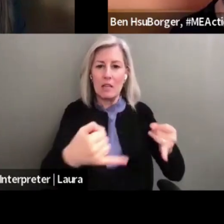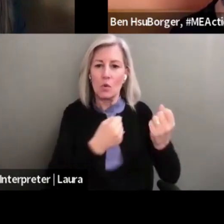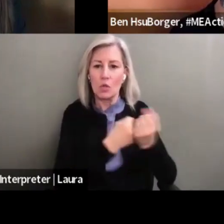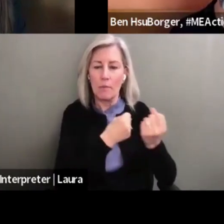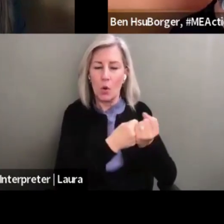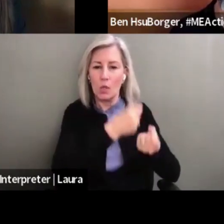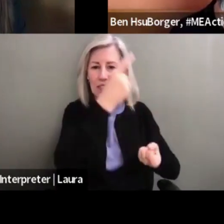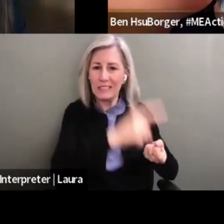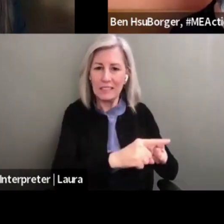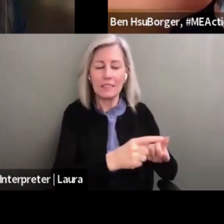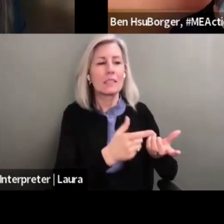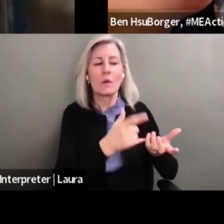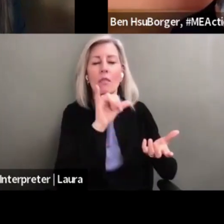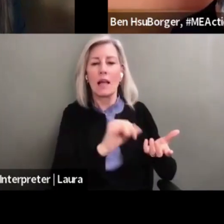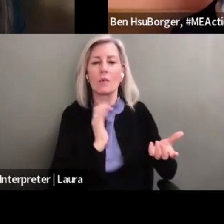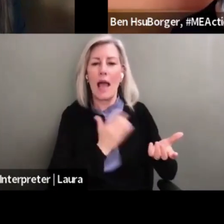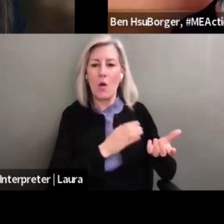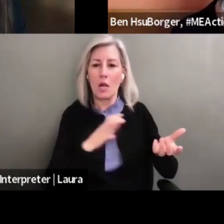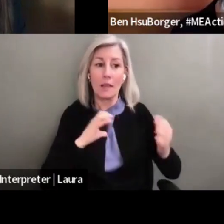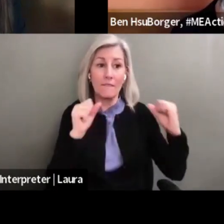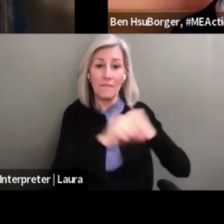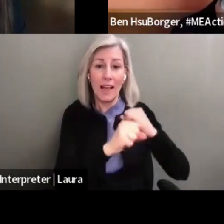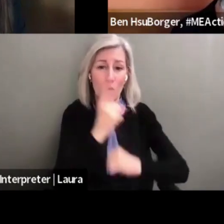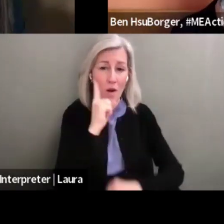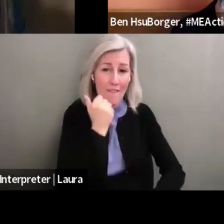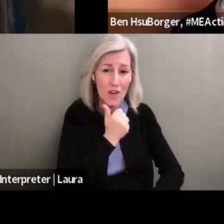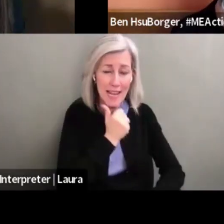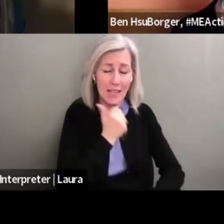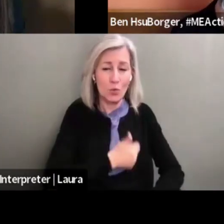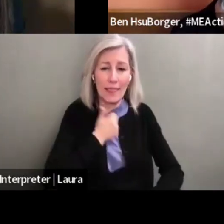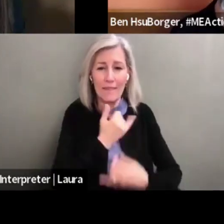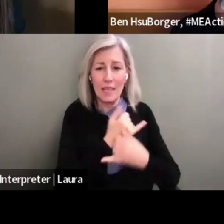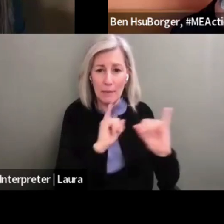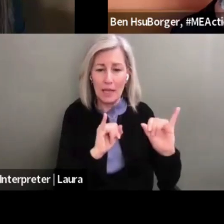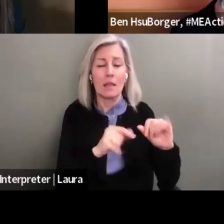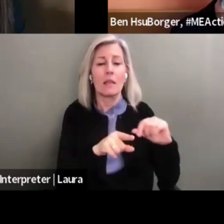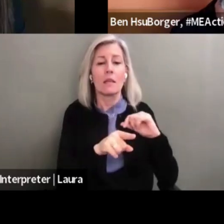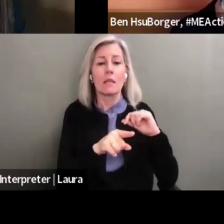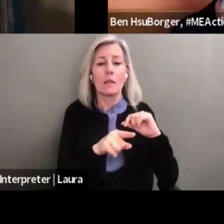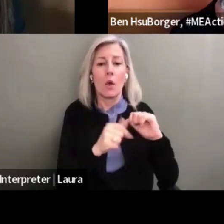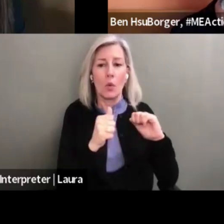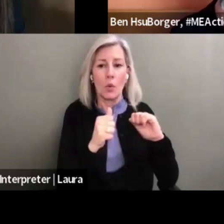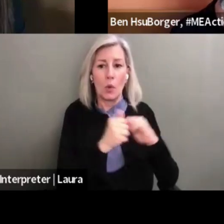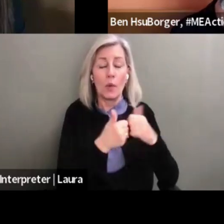medical services away from an institutional bias that Allison talked about and towards individualized supports in the community,